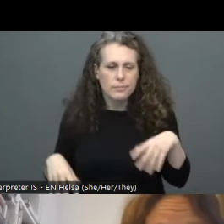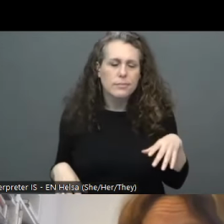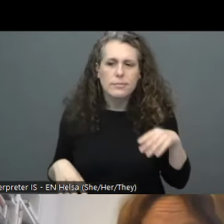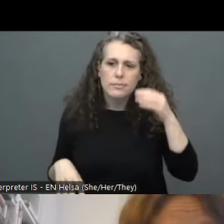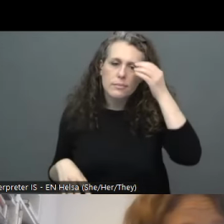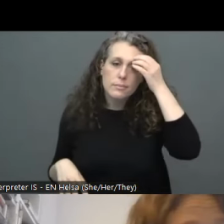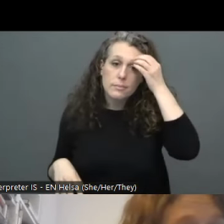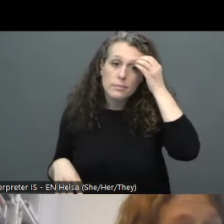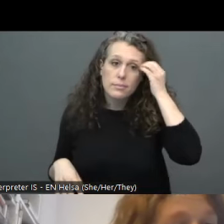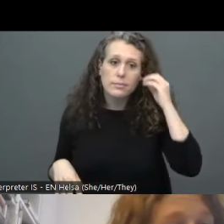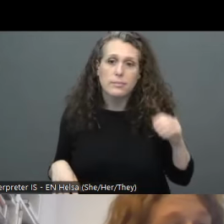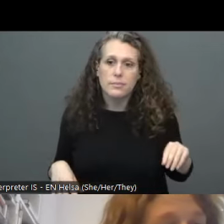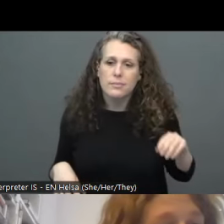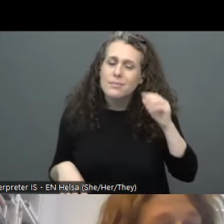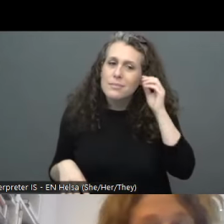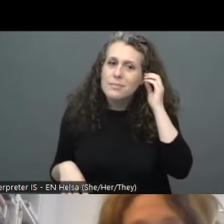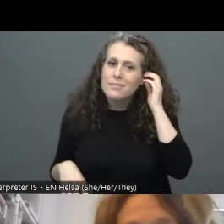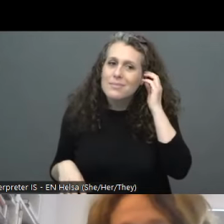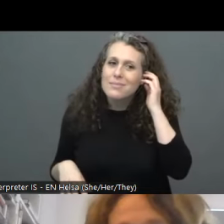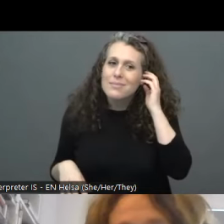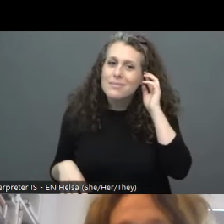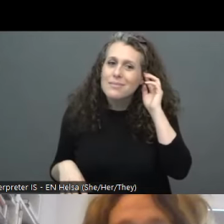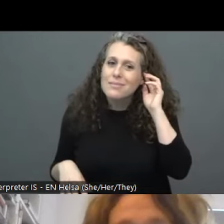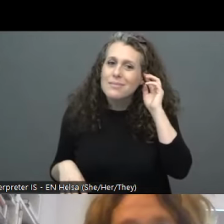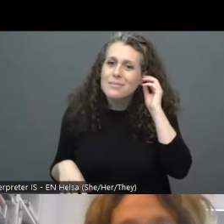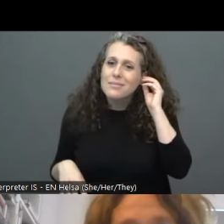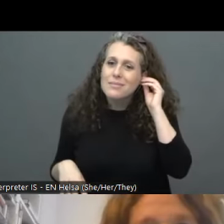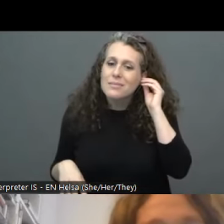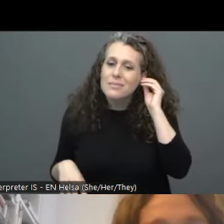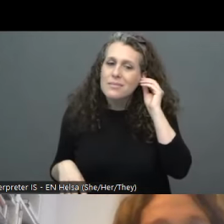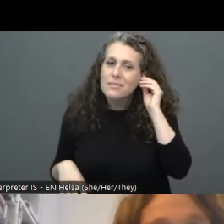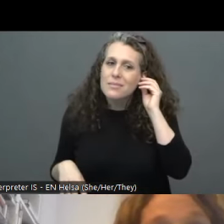Now, perhaps to share and we have a few more minutes to